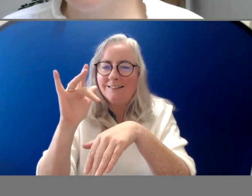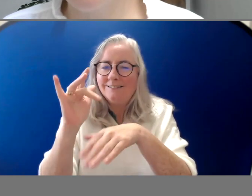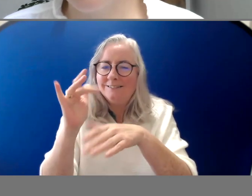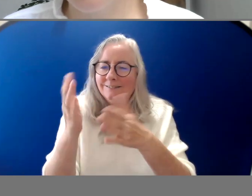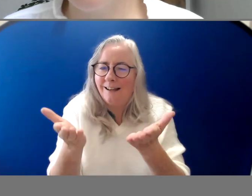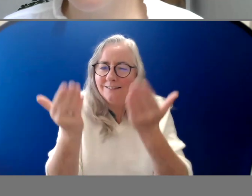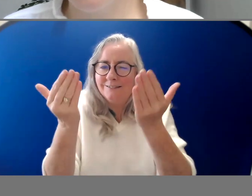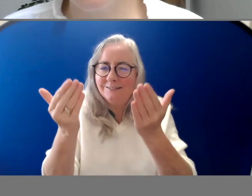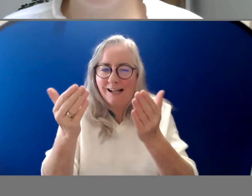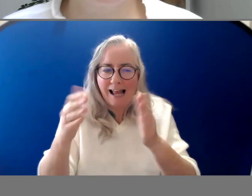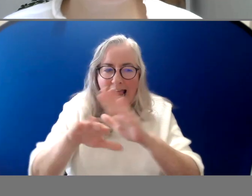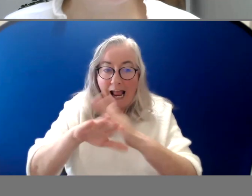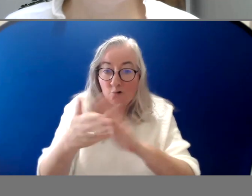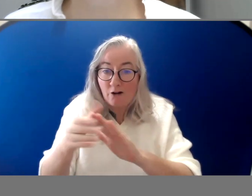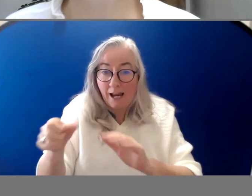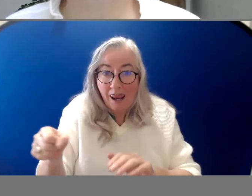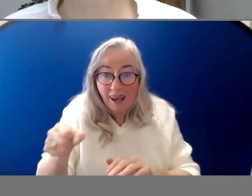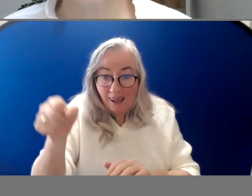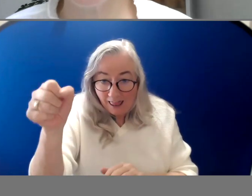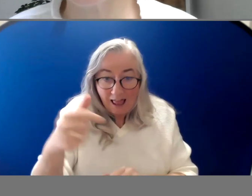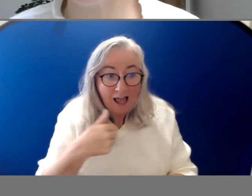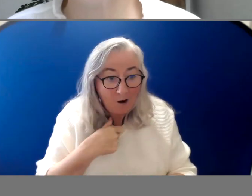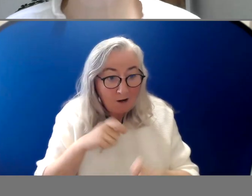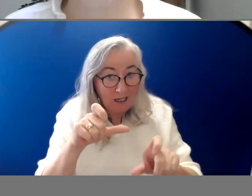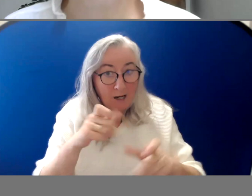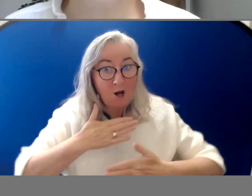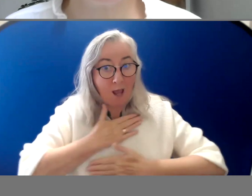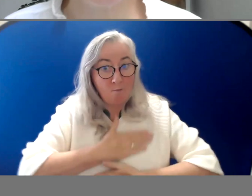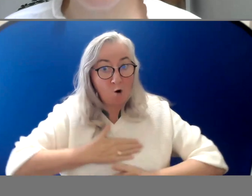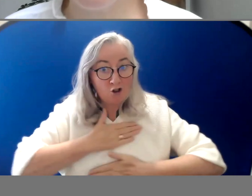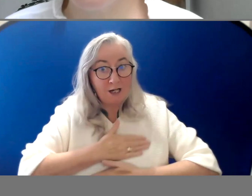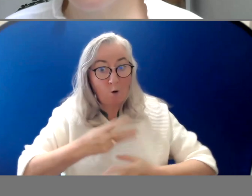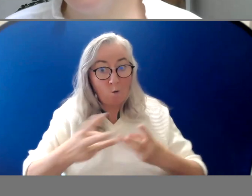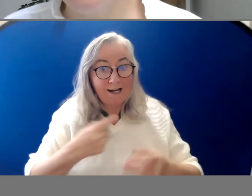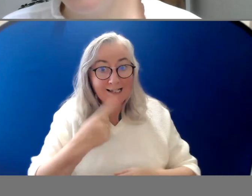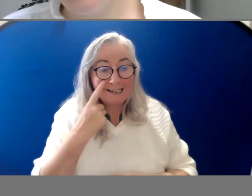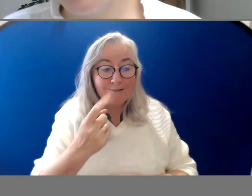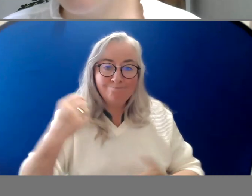and it I have to be honest I got bit emotional when I saw was like God if only have been there